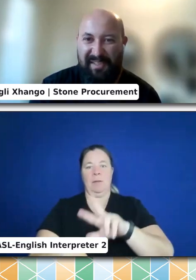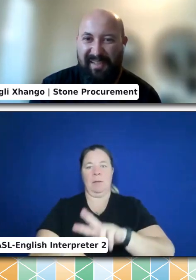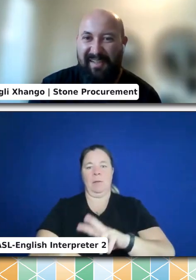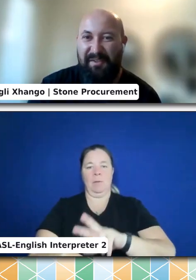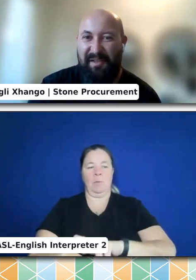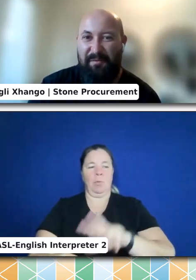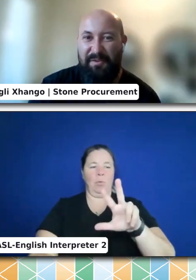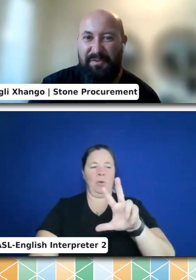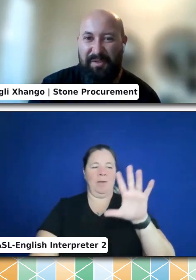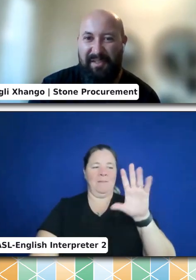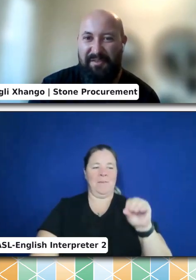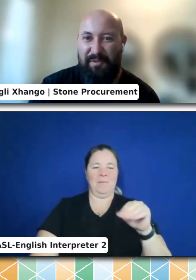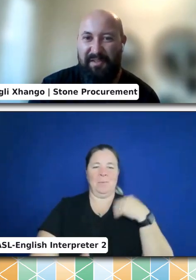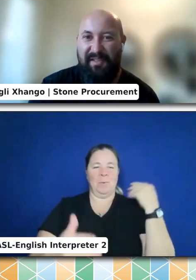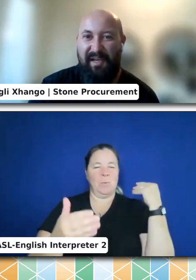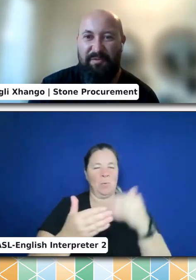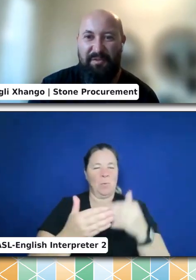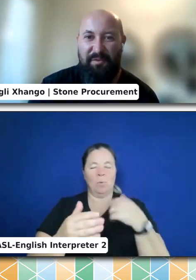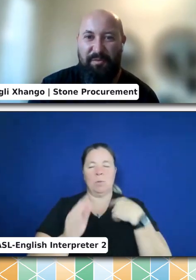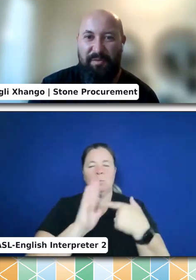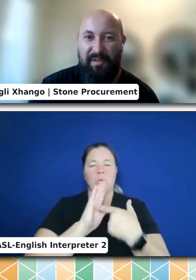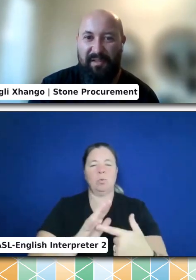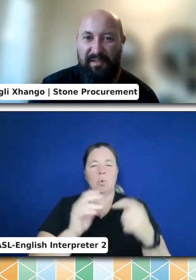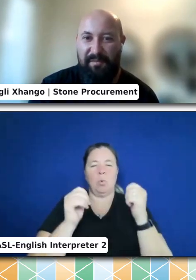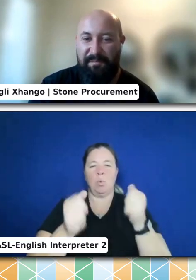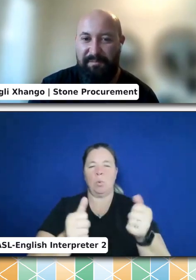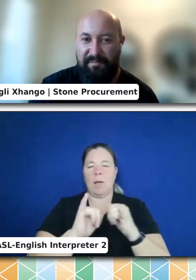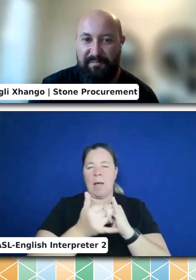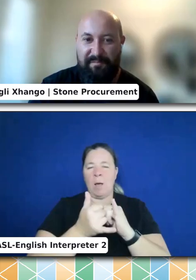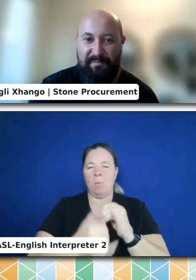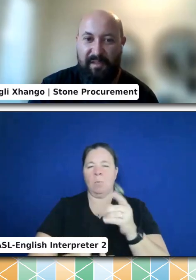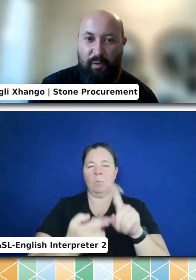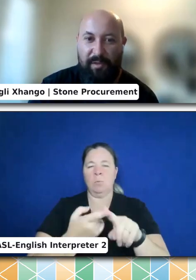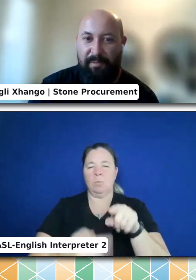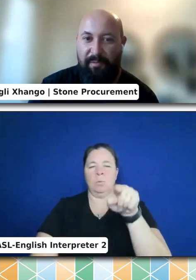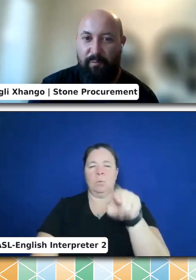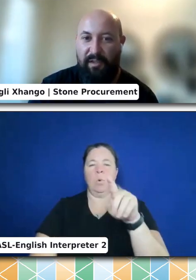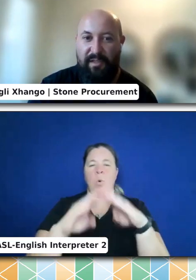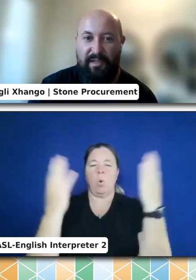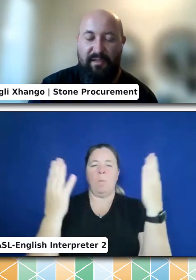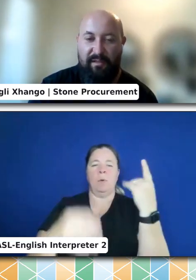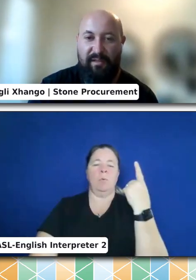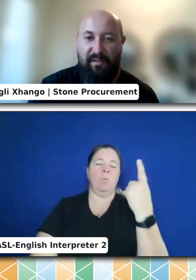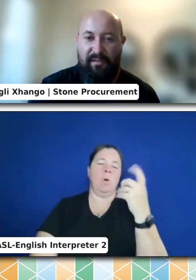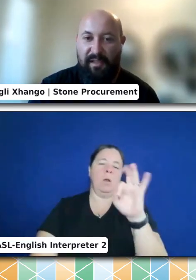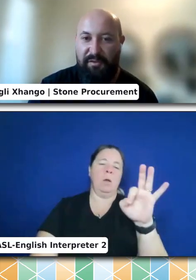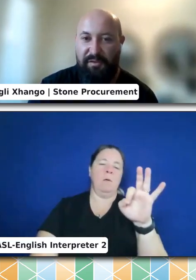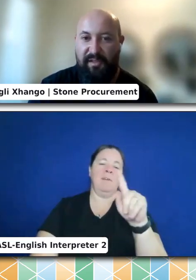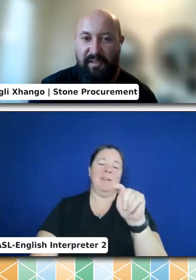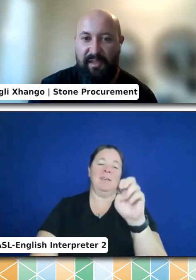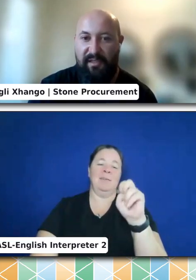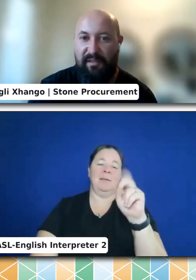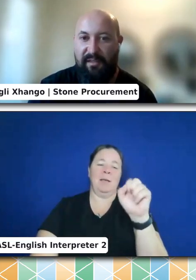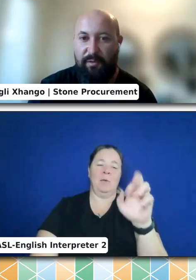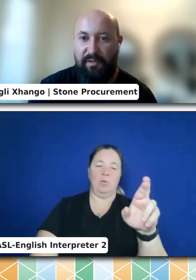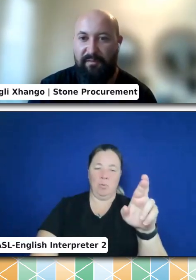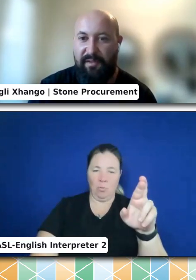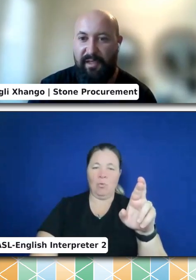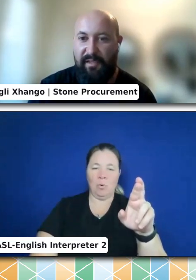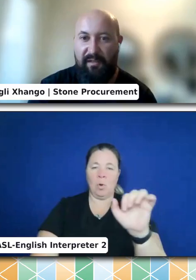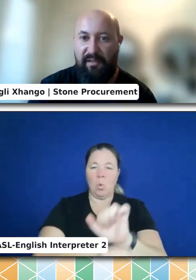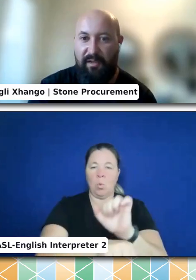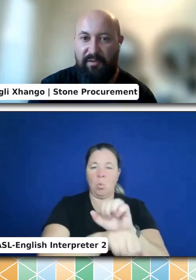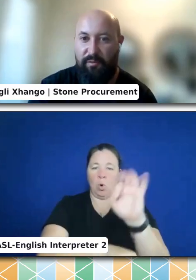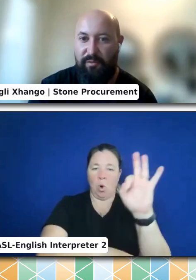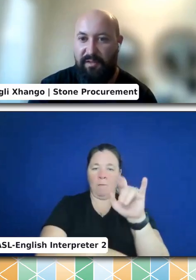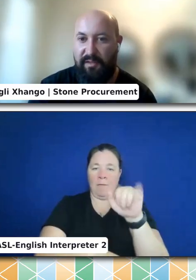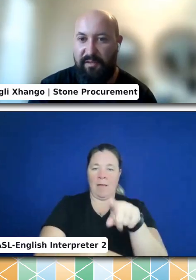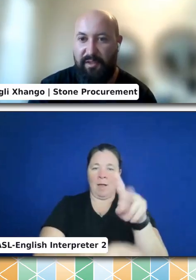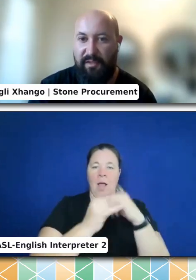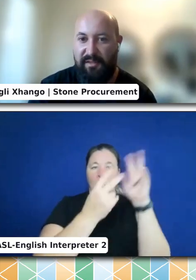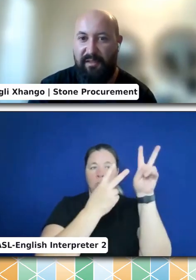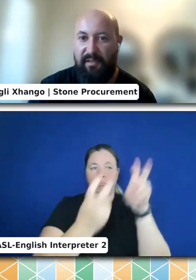I will show you guys quickly how to, um… open up one of the tenders, and then, uh, work off that on how to download the product.